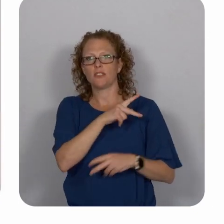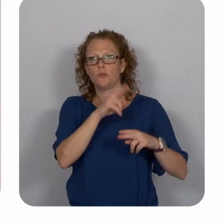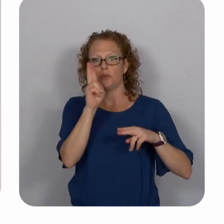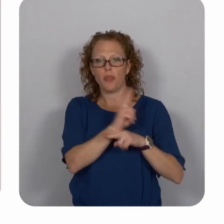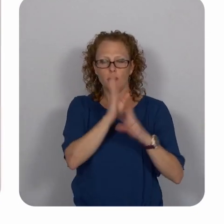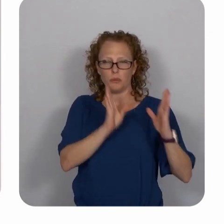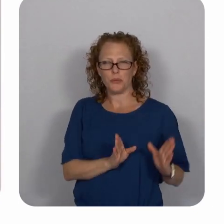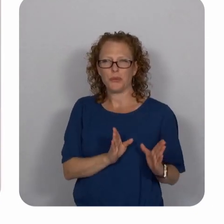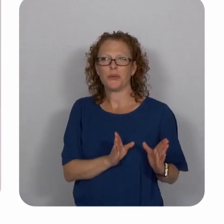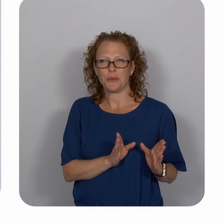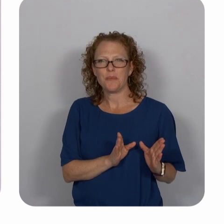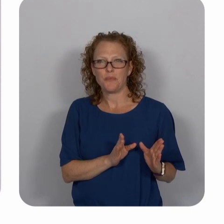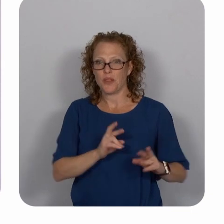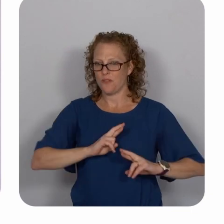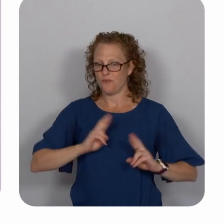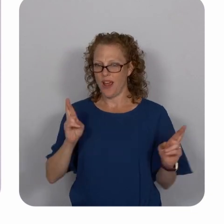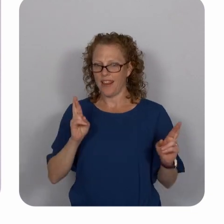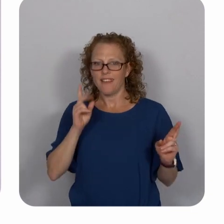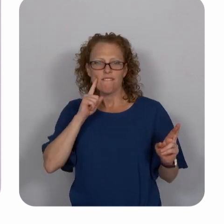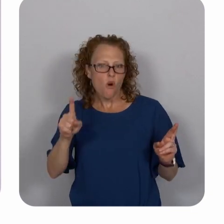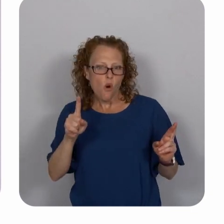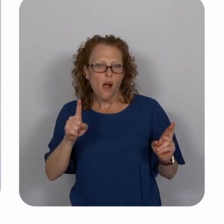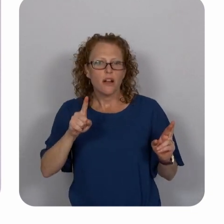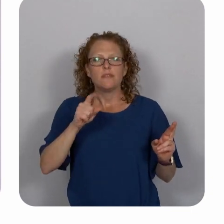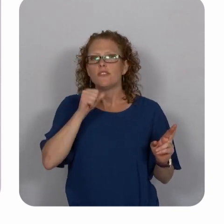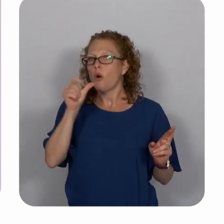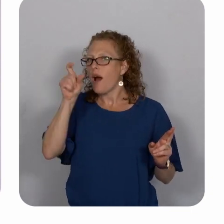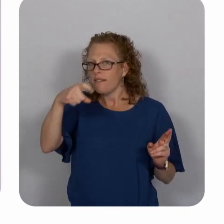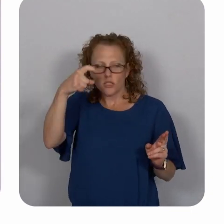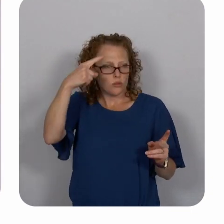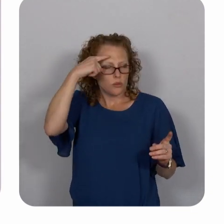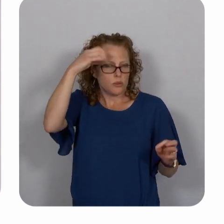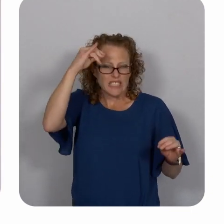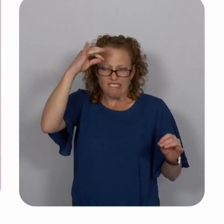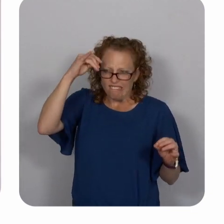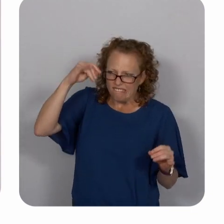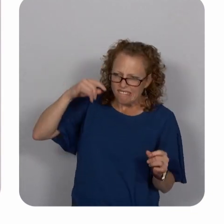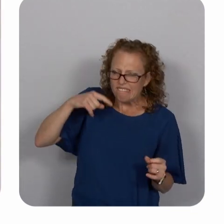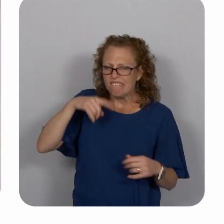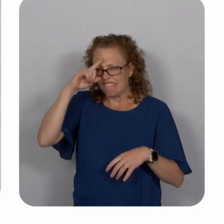And this way our users don't need to worry about specifying any plugins